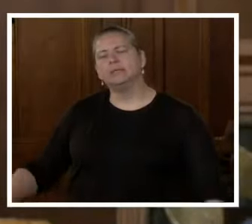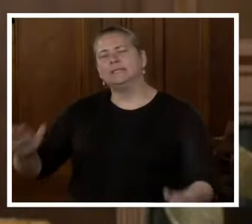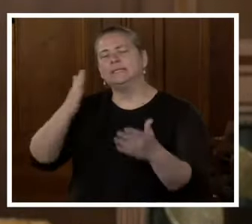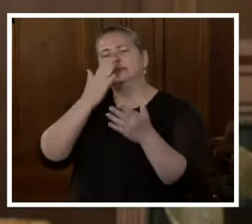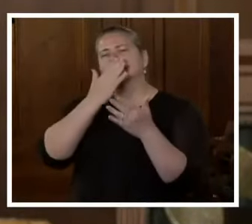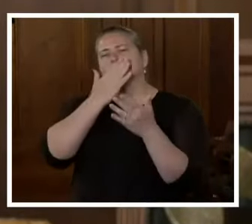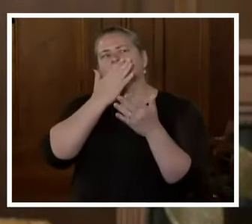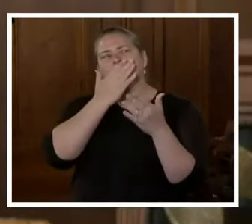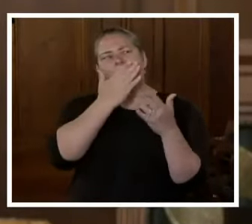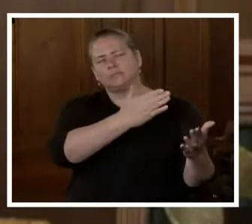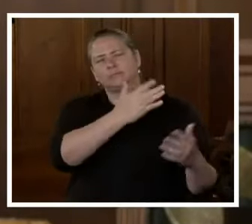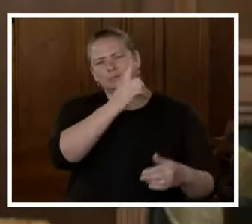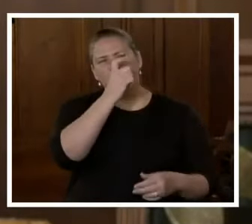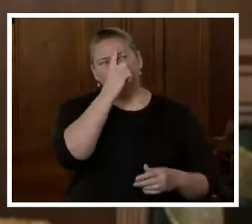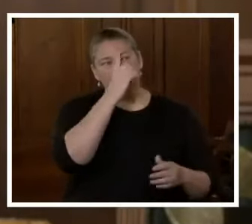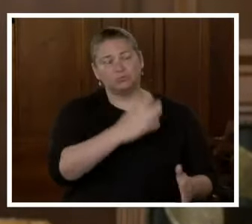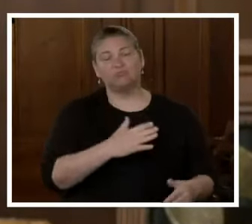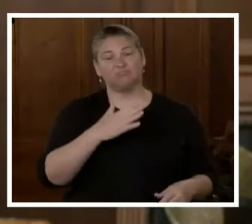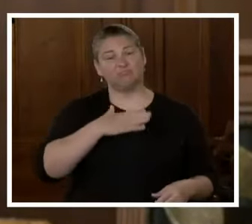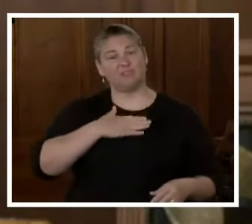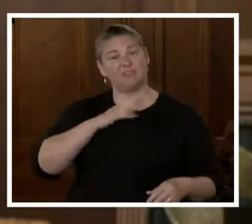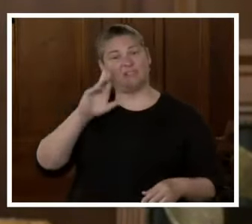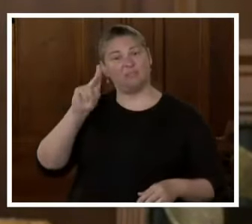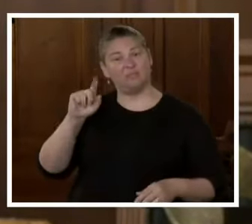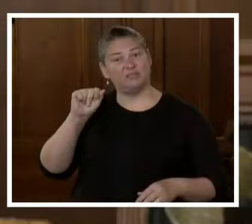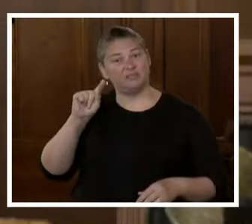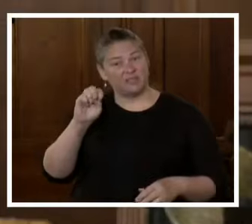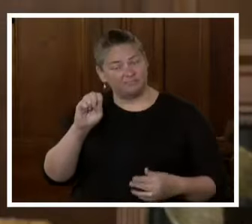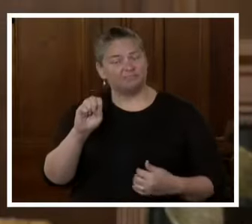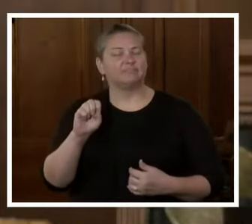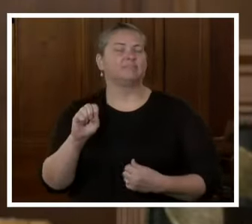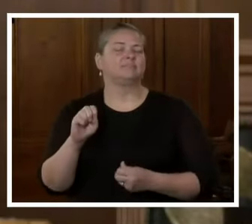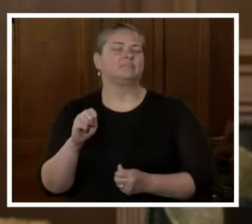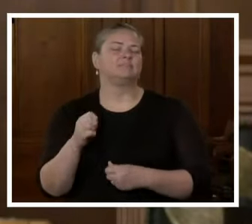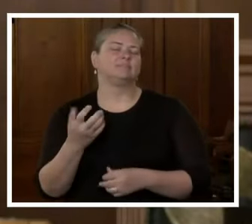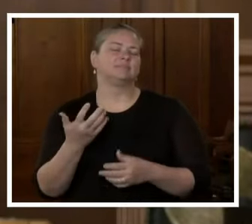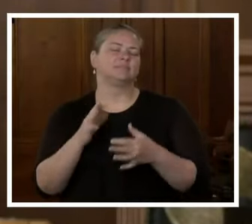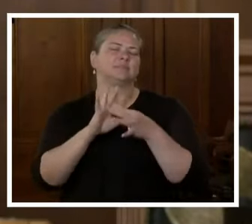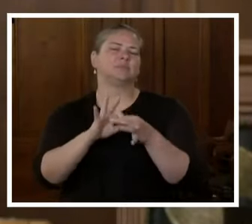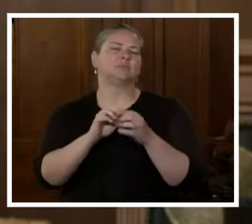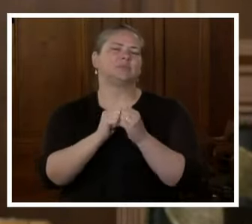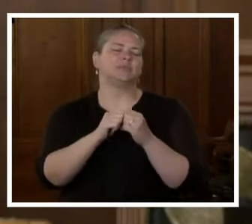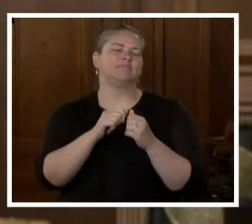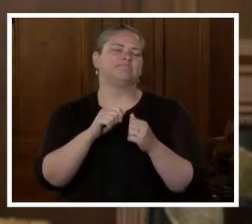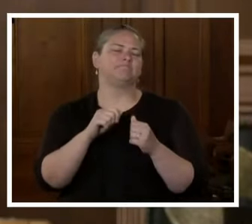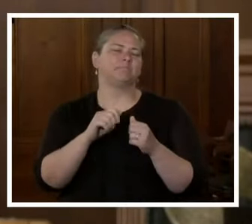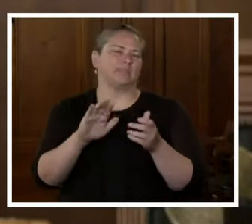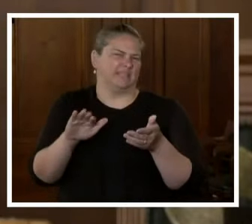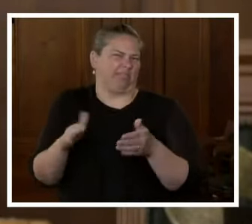FACT, THE VAST MAJORITY OF CHILDREN HAVE NO SYMPTOMS OF INVOLVED COVID.